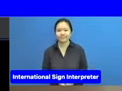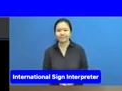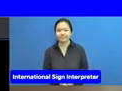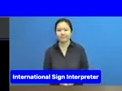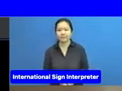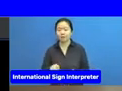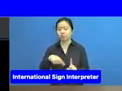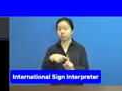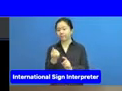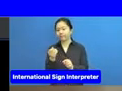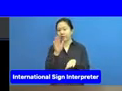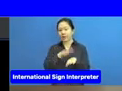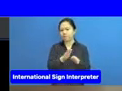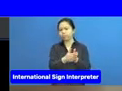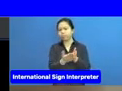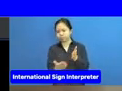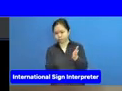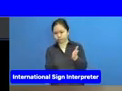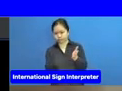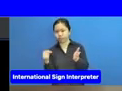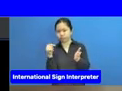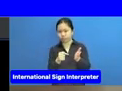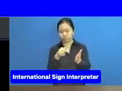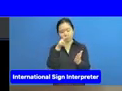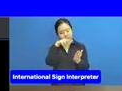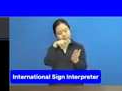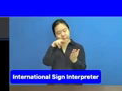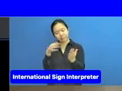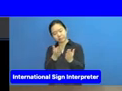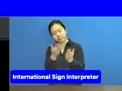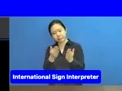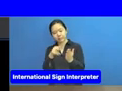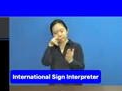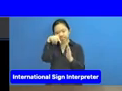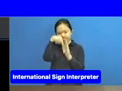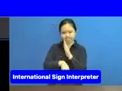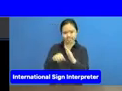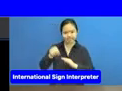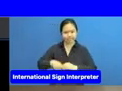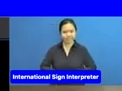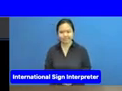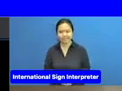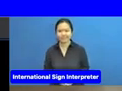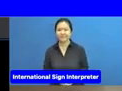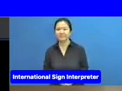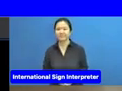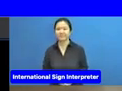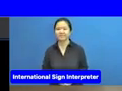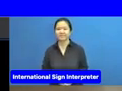And once the next projects will be selected in this call, these stories will also be reflected there.